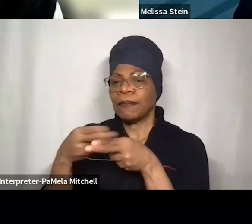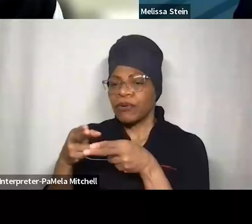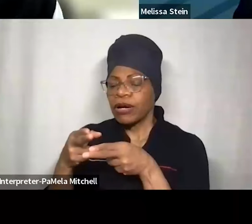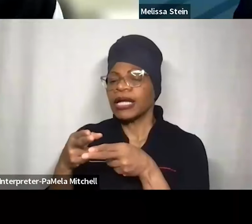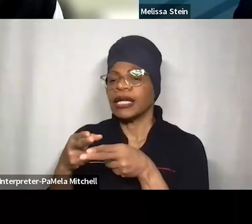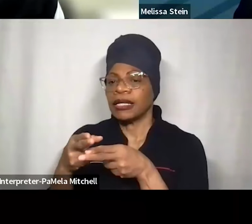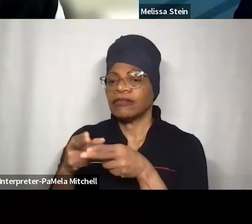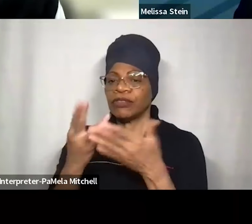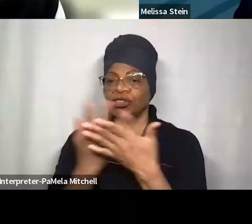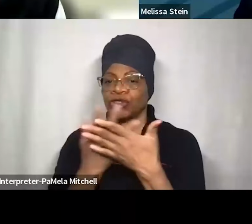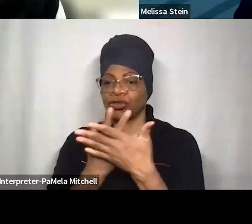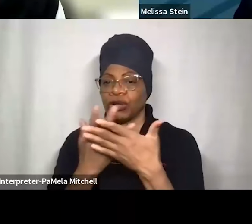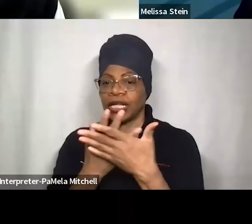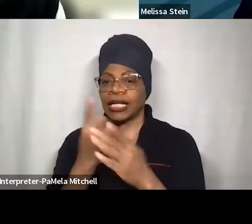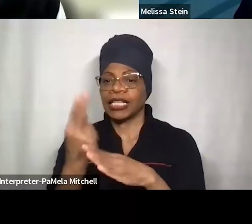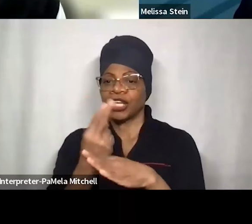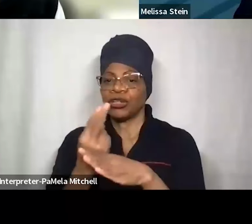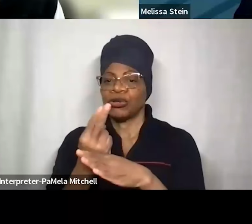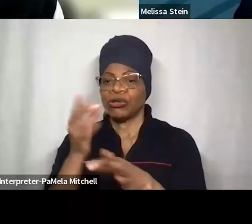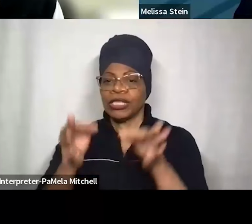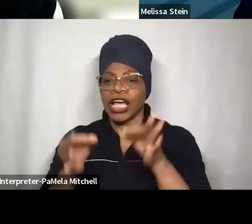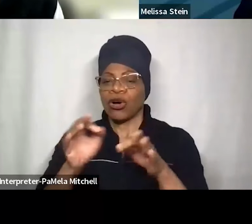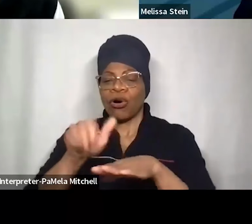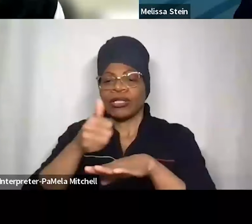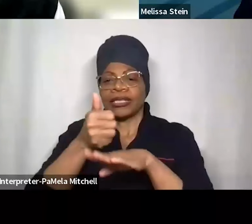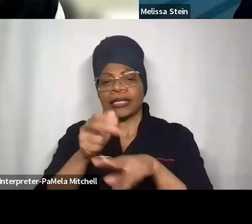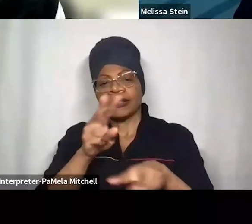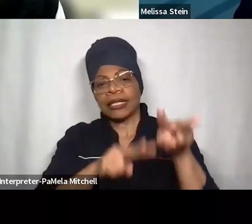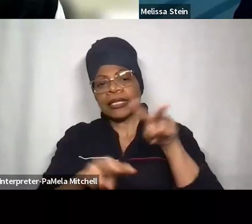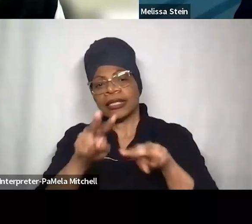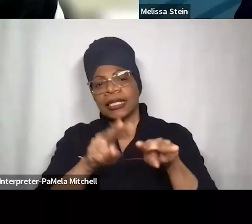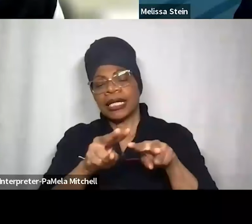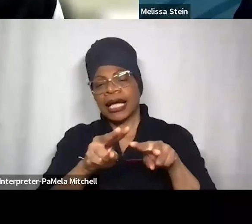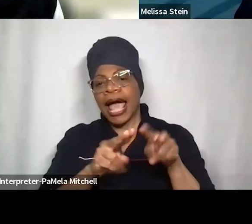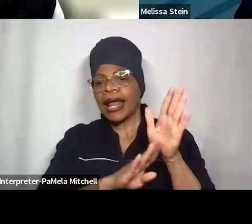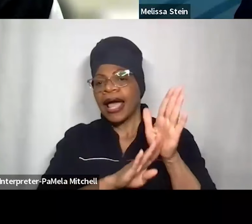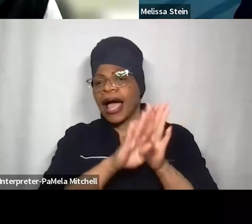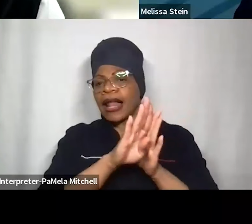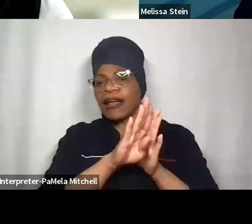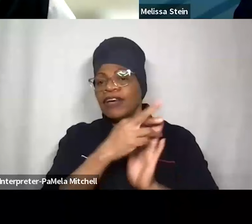and other settings to look at elevated risk for recidivism. And it does that by looking